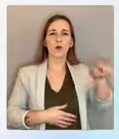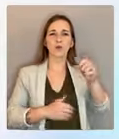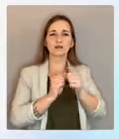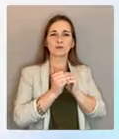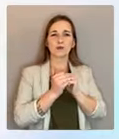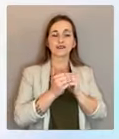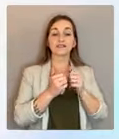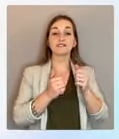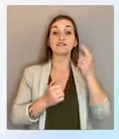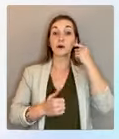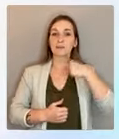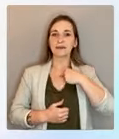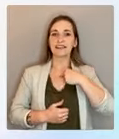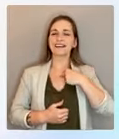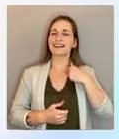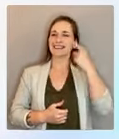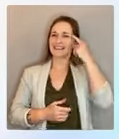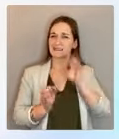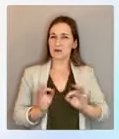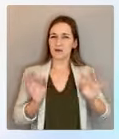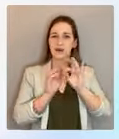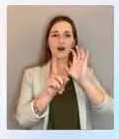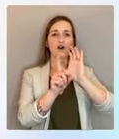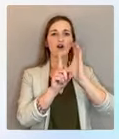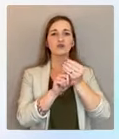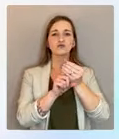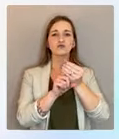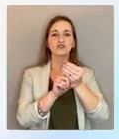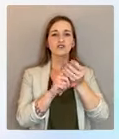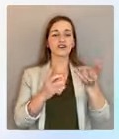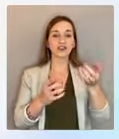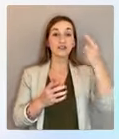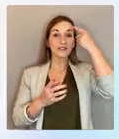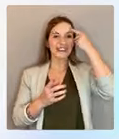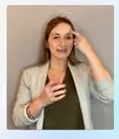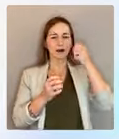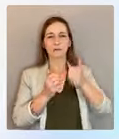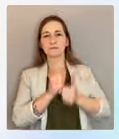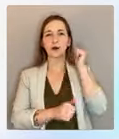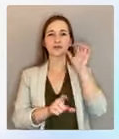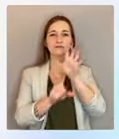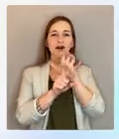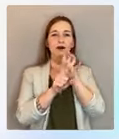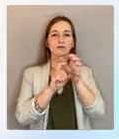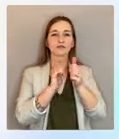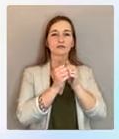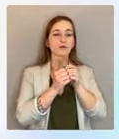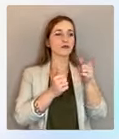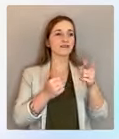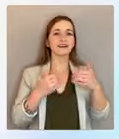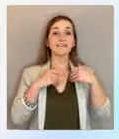And to me, that is the culture. If you know the culture of different sports, the teams are famous, the players are famous,